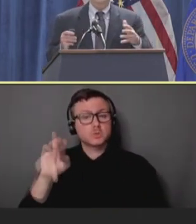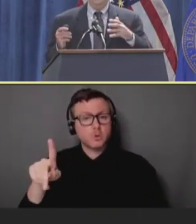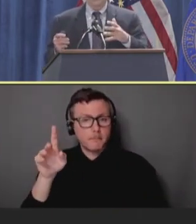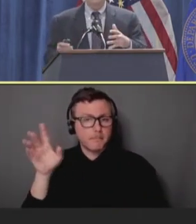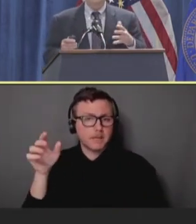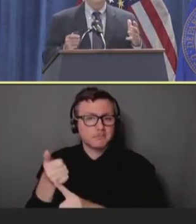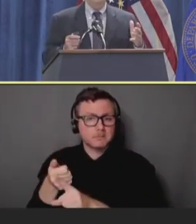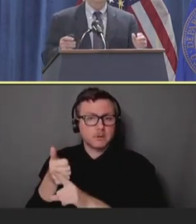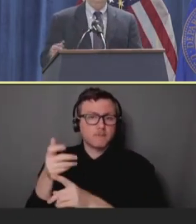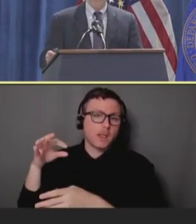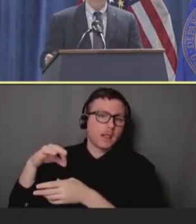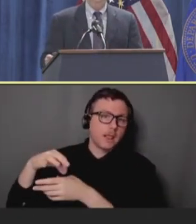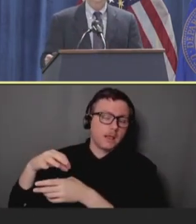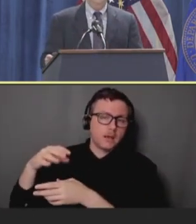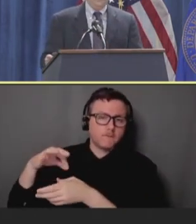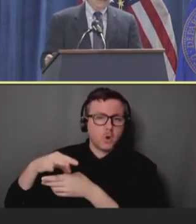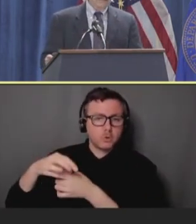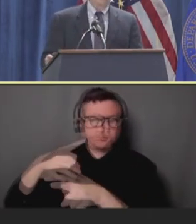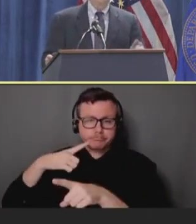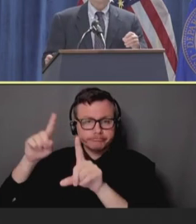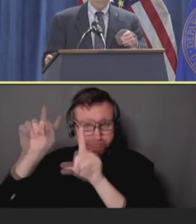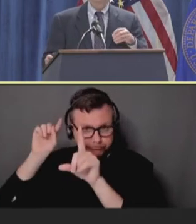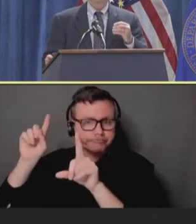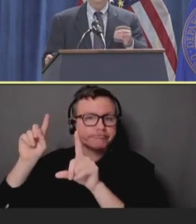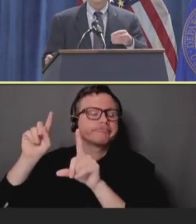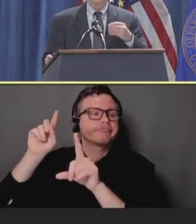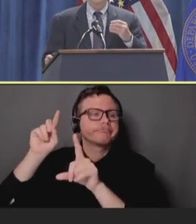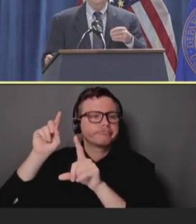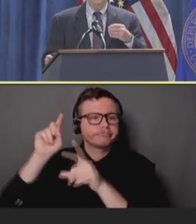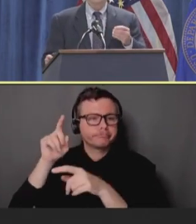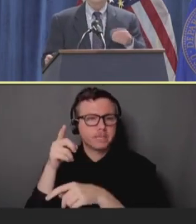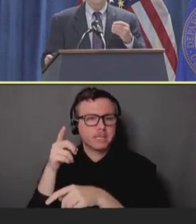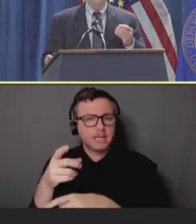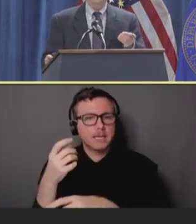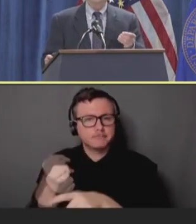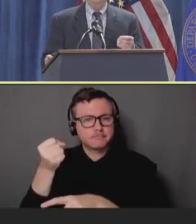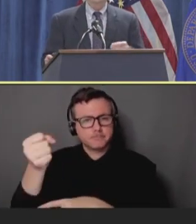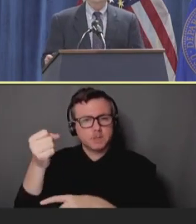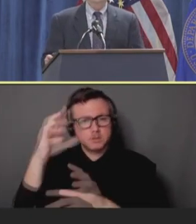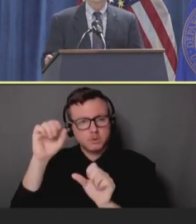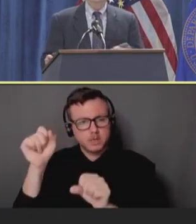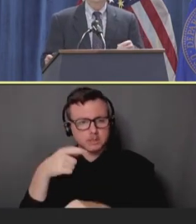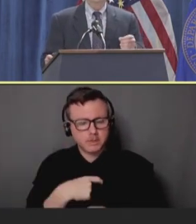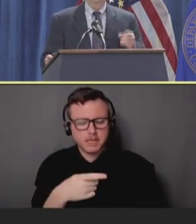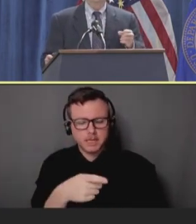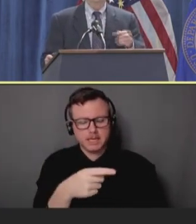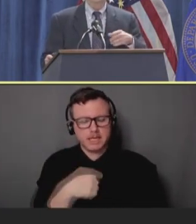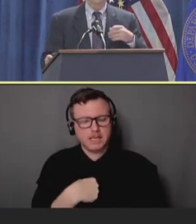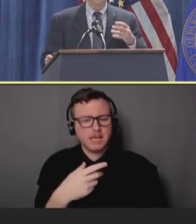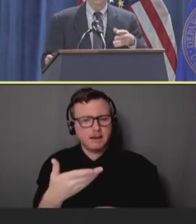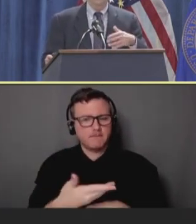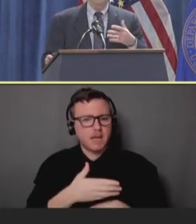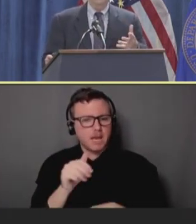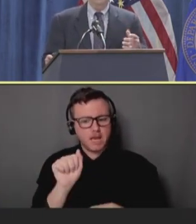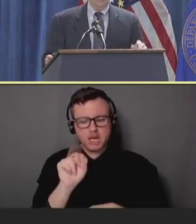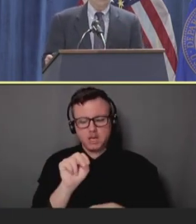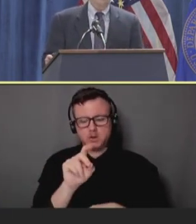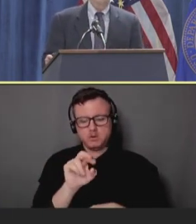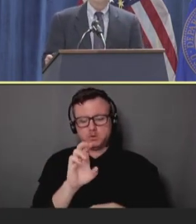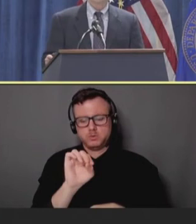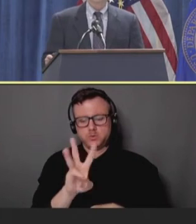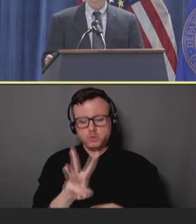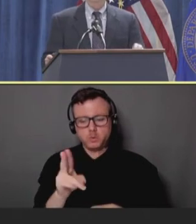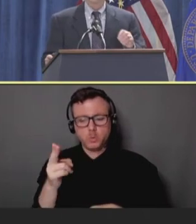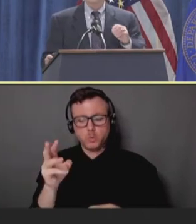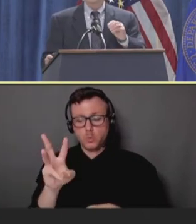autism and vaccines, having invited Andrew Wakefield to one of the inaugural balls; and